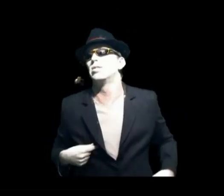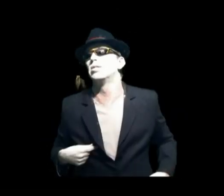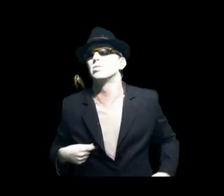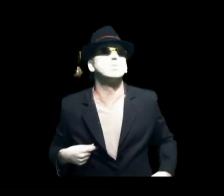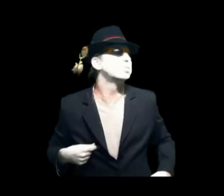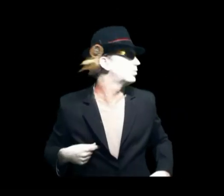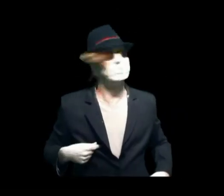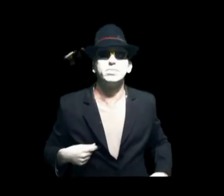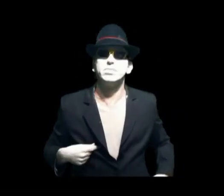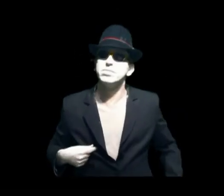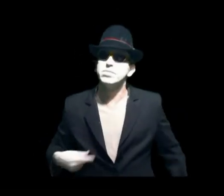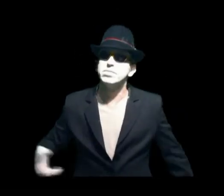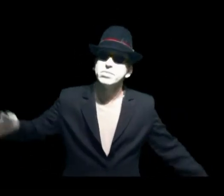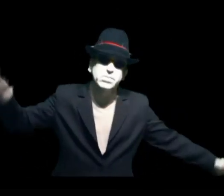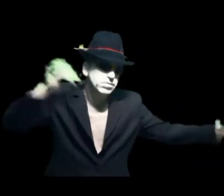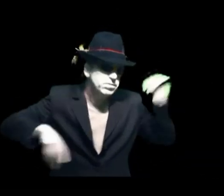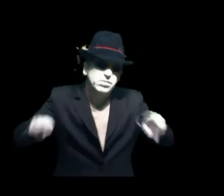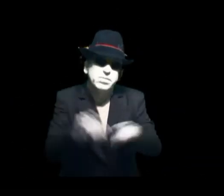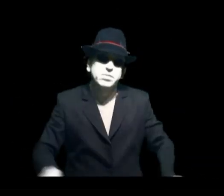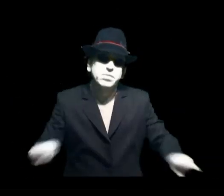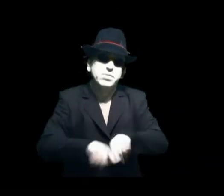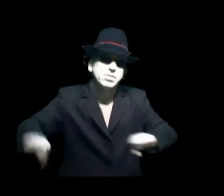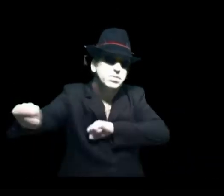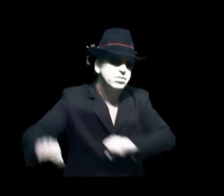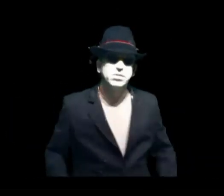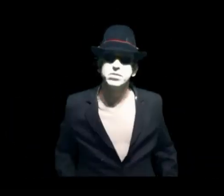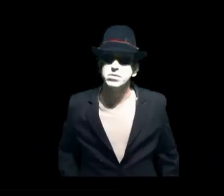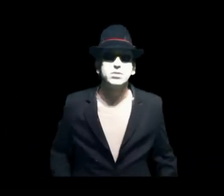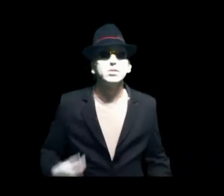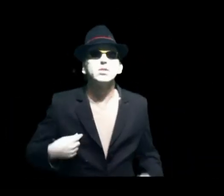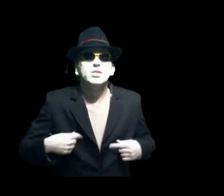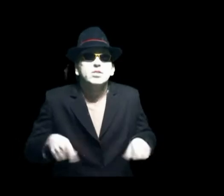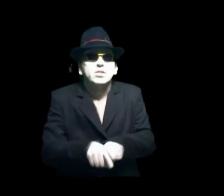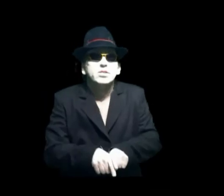That's all I hear you saying nigger shit, this ain't no just a phase shit.